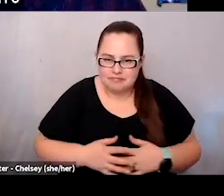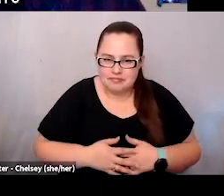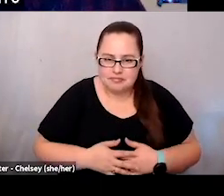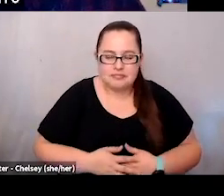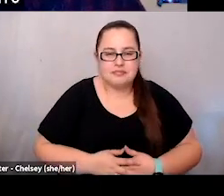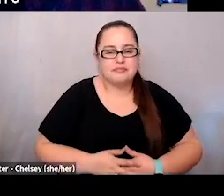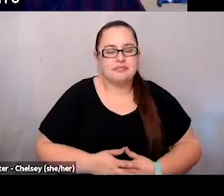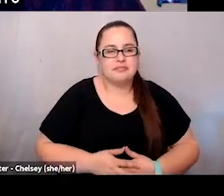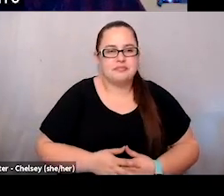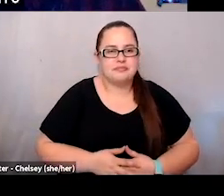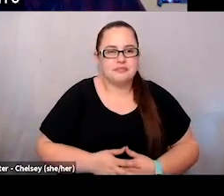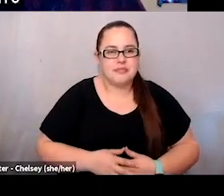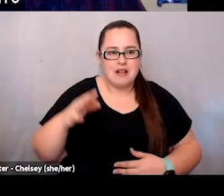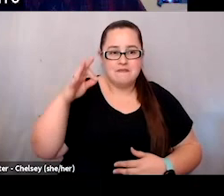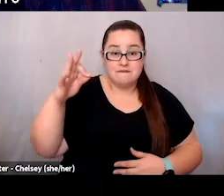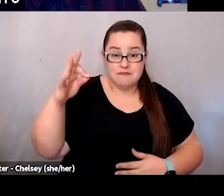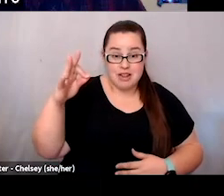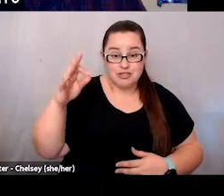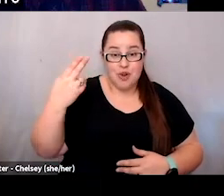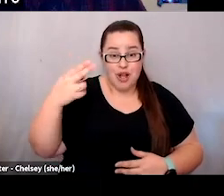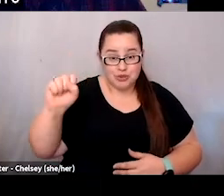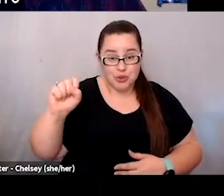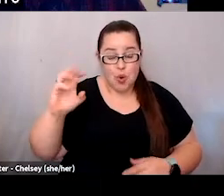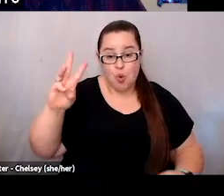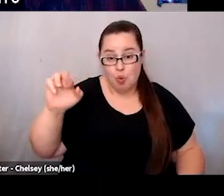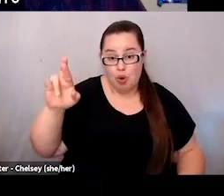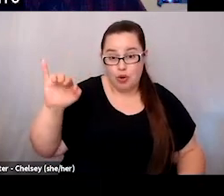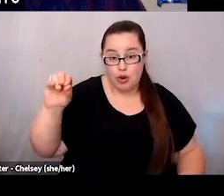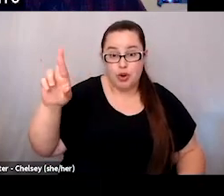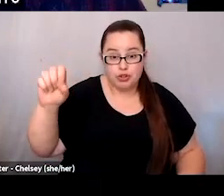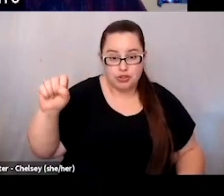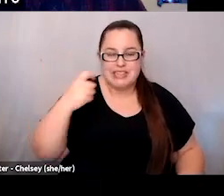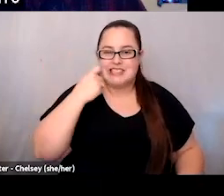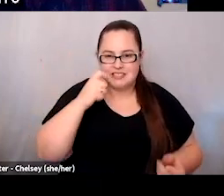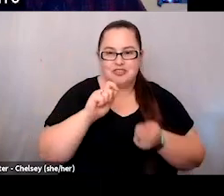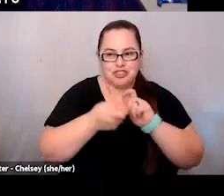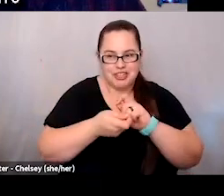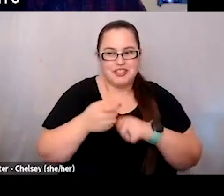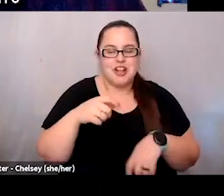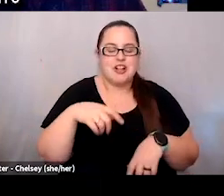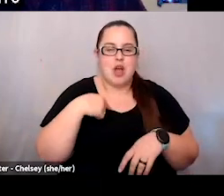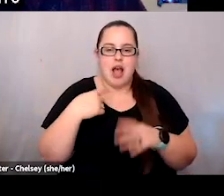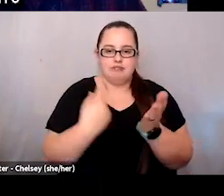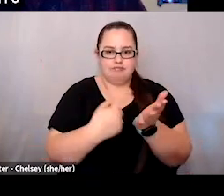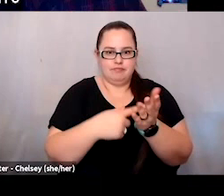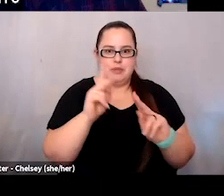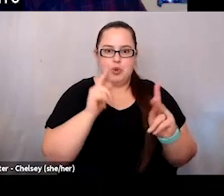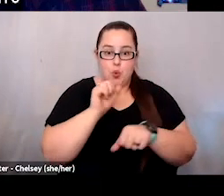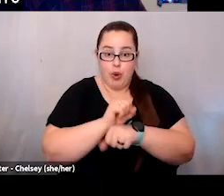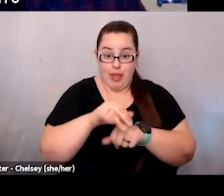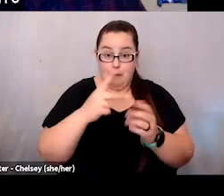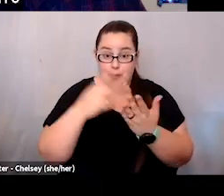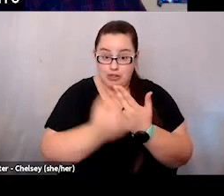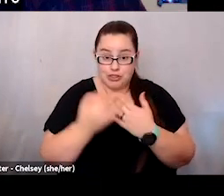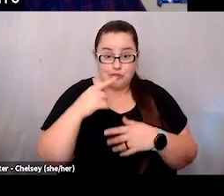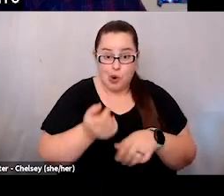and you can imagine, right the pushback. The Fresno High Warriors, that mascot was was